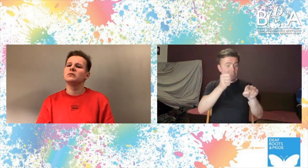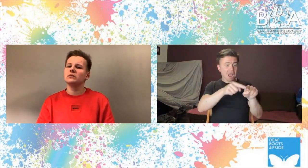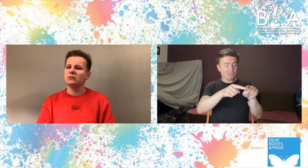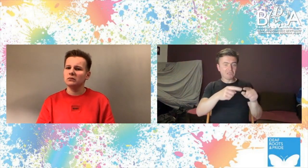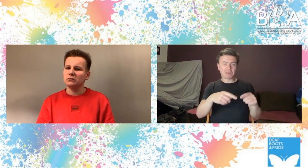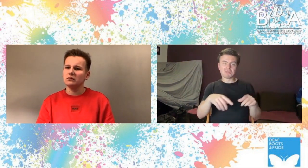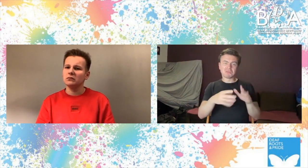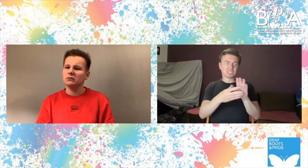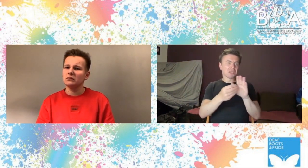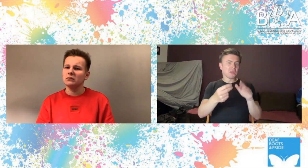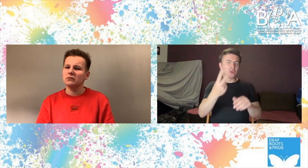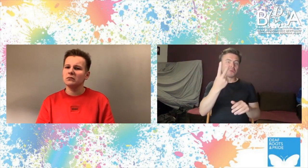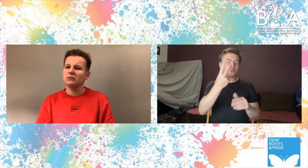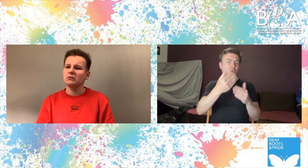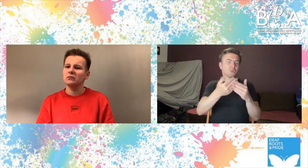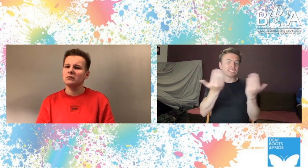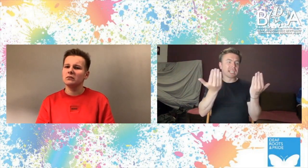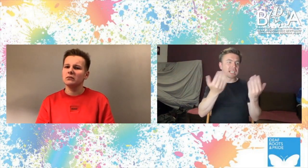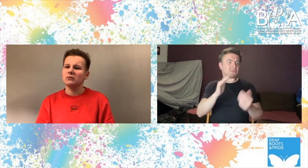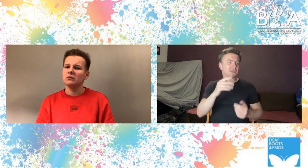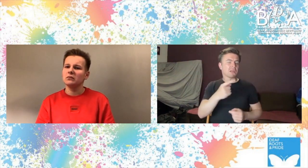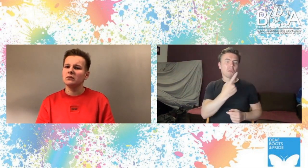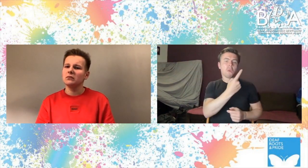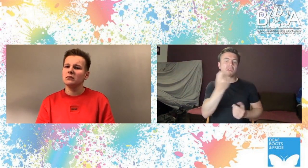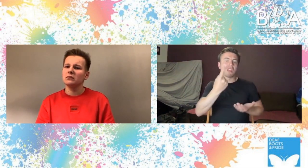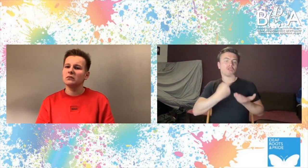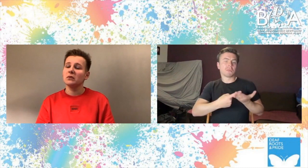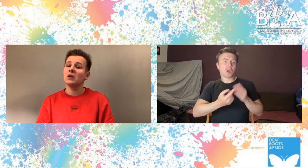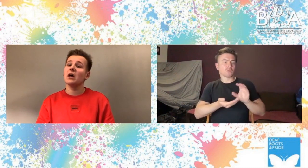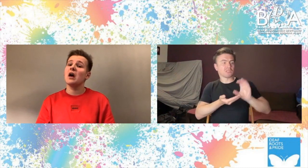You can borrow the lights for a couple of days and pay a few hundred pounds